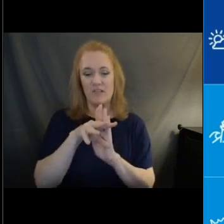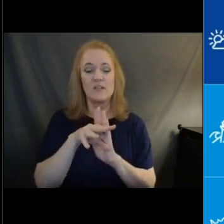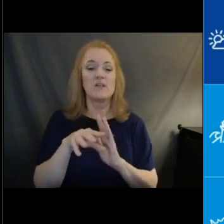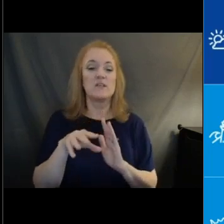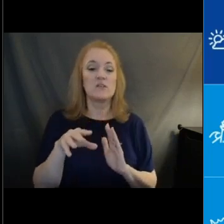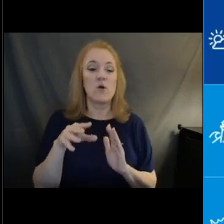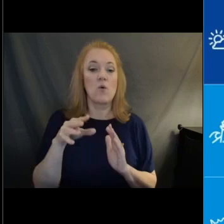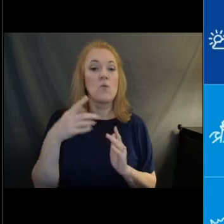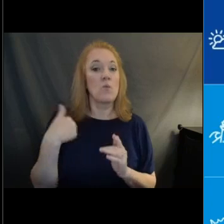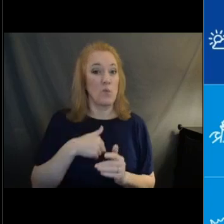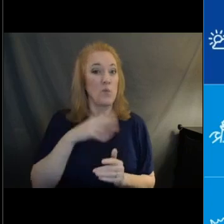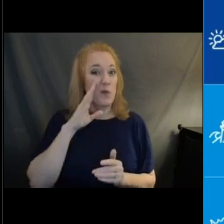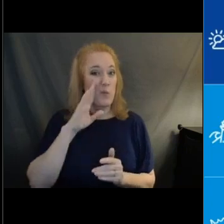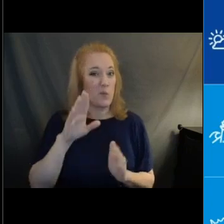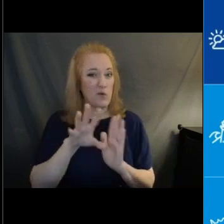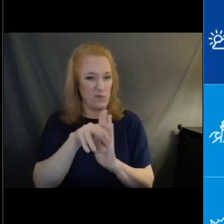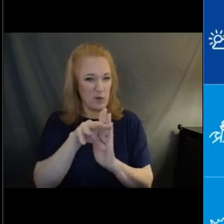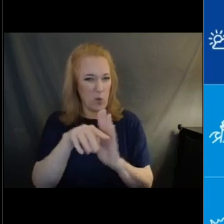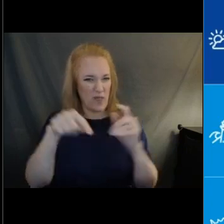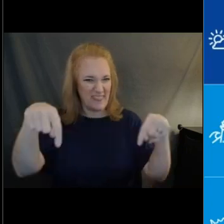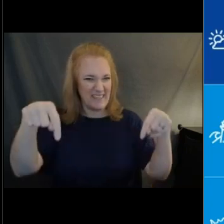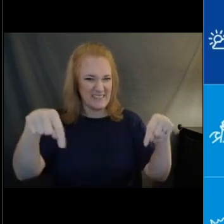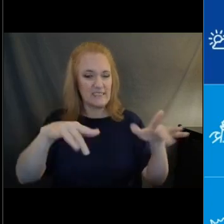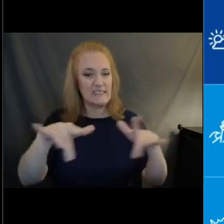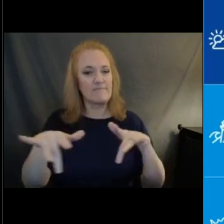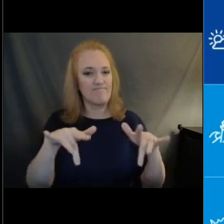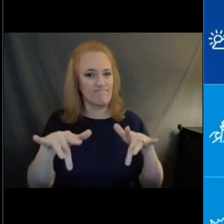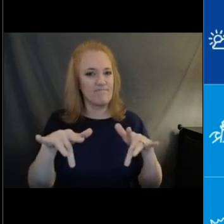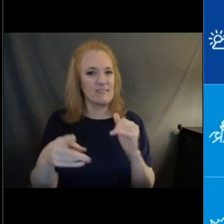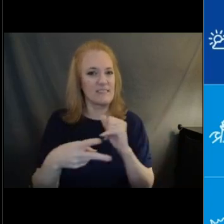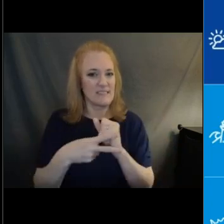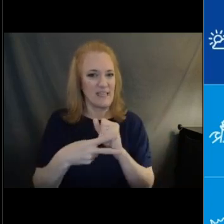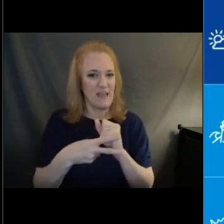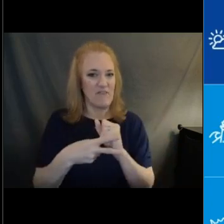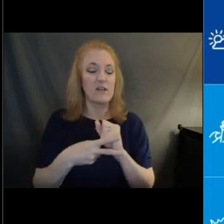your likeness, and after the webinar, the recording is going to be available on our